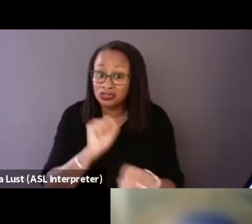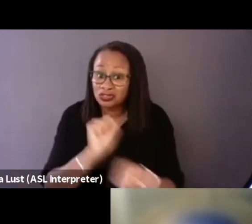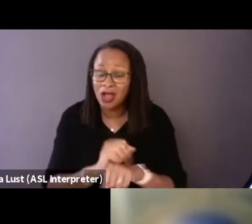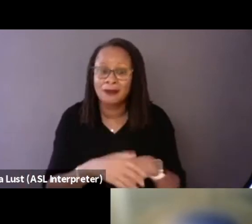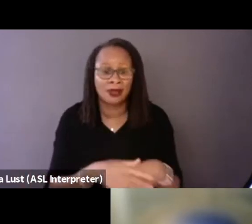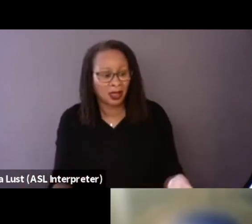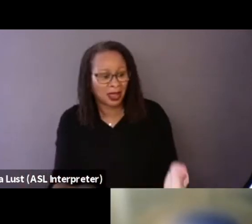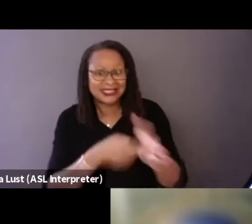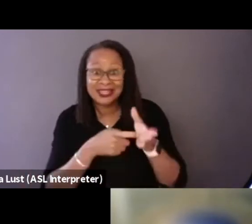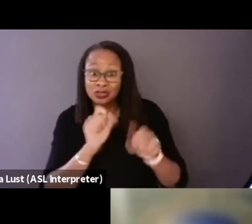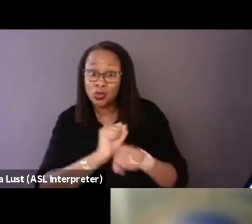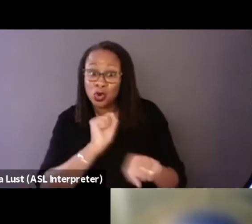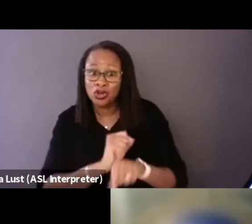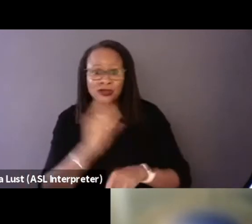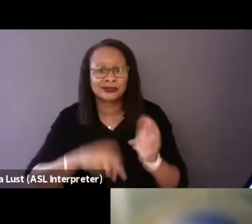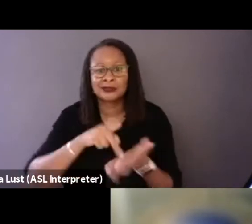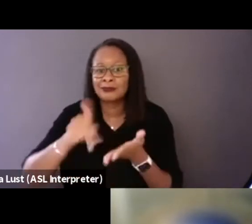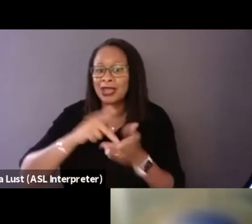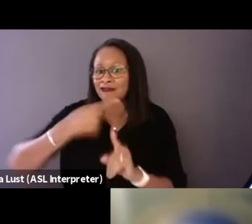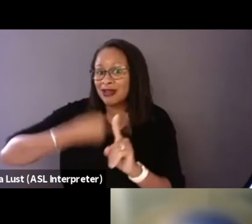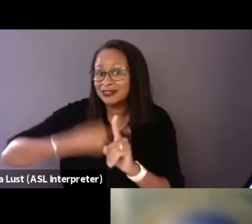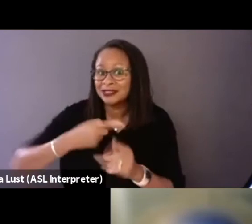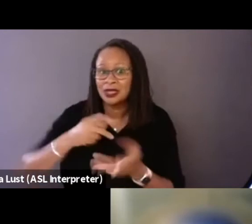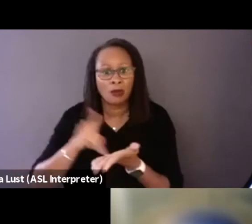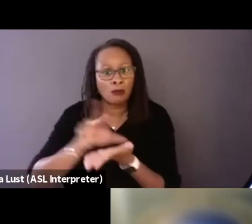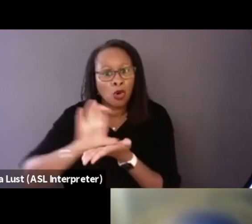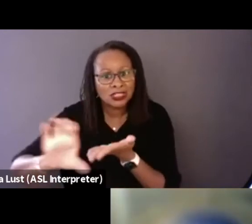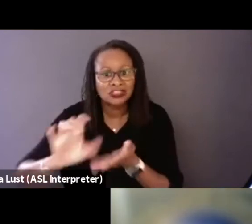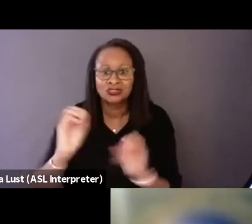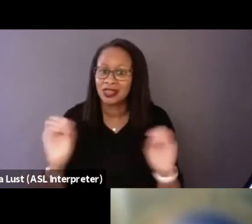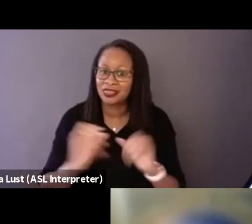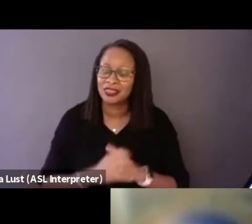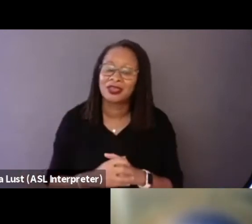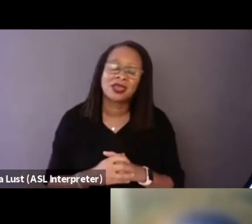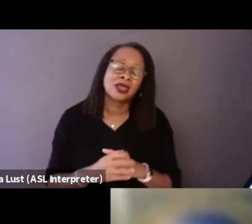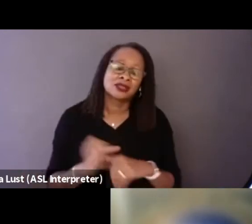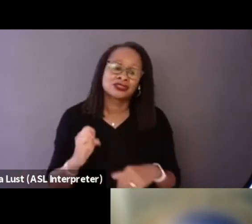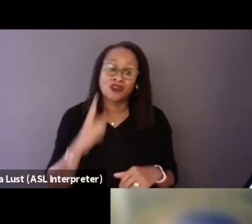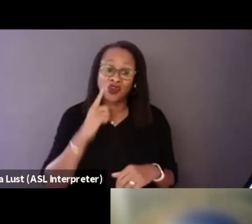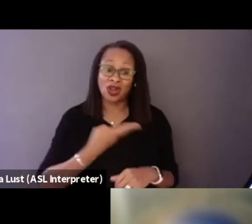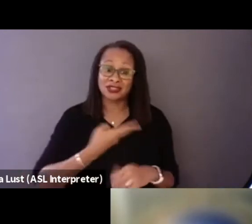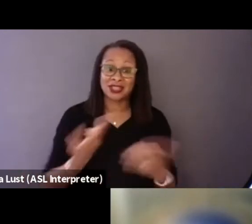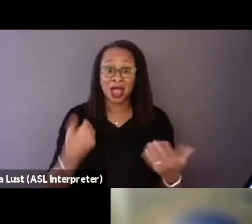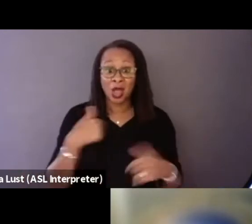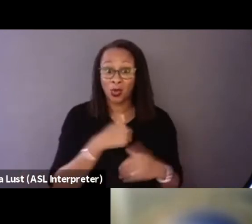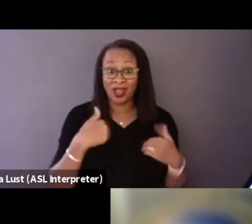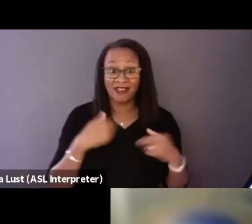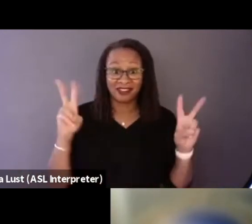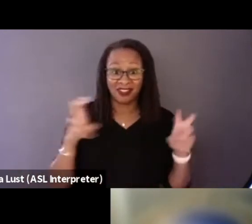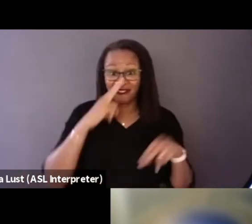to pay their rent, their mortgage. And it was just this whole... I mean, for us it was like, oh we were having fun, we were bored in some ways